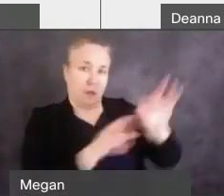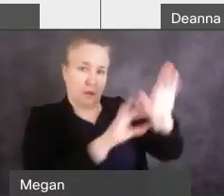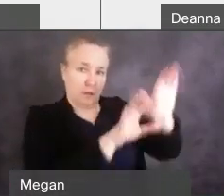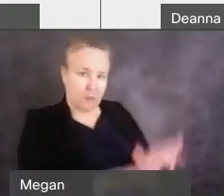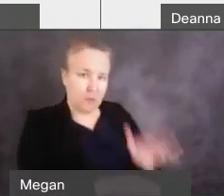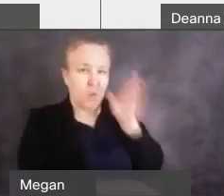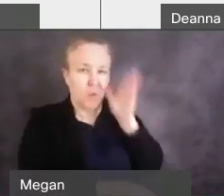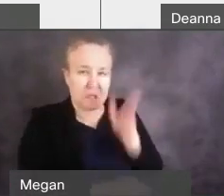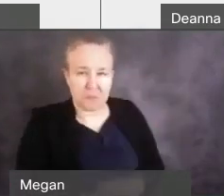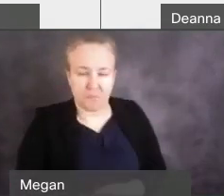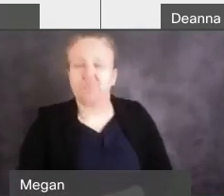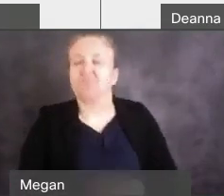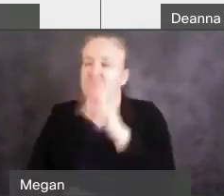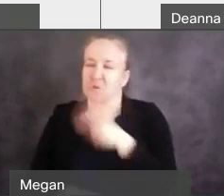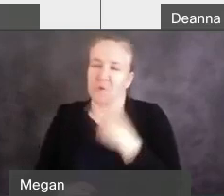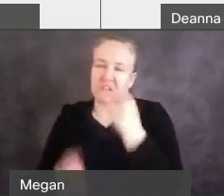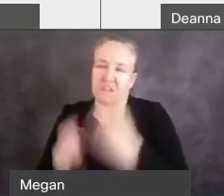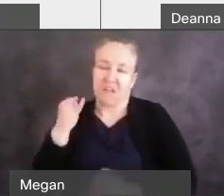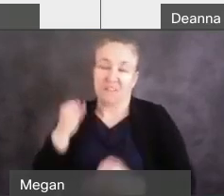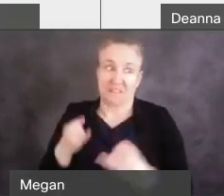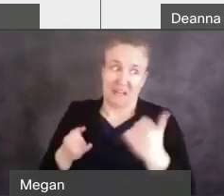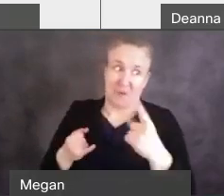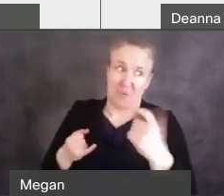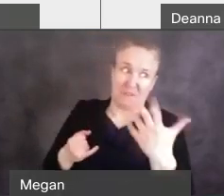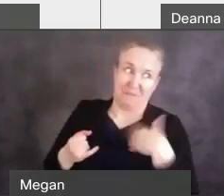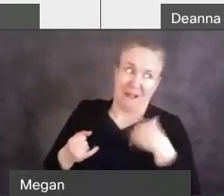[Reporter] All right, then. I still have one left if anybody wants it.